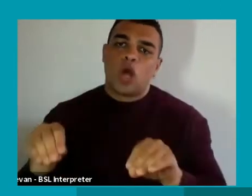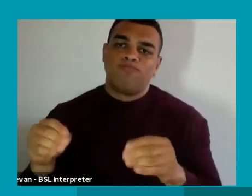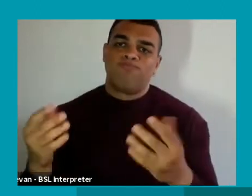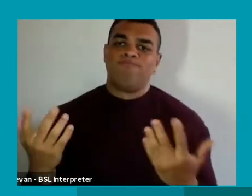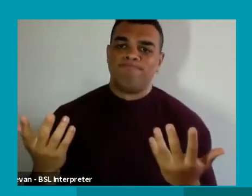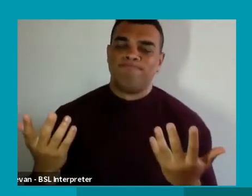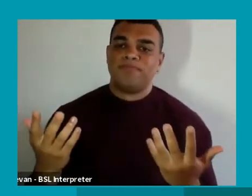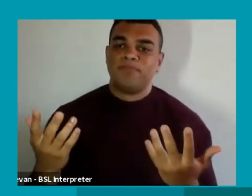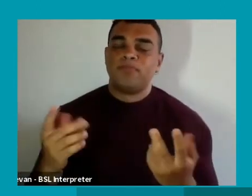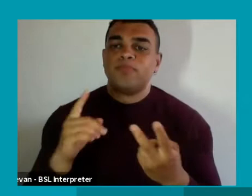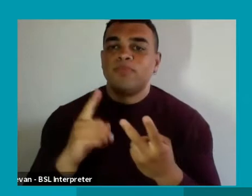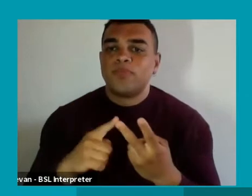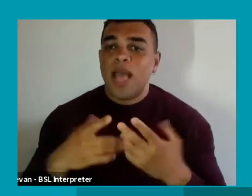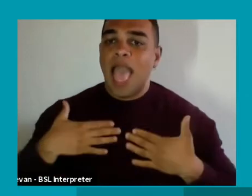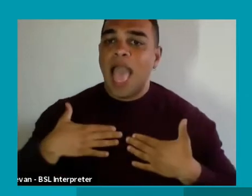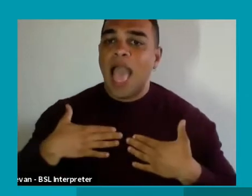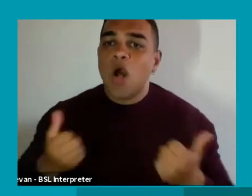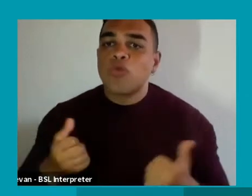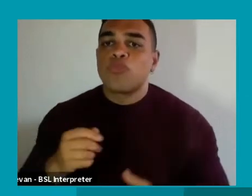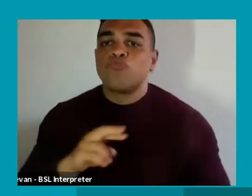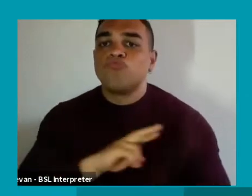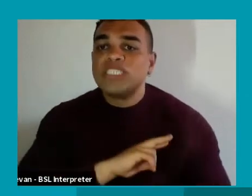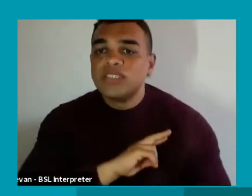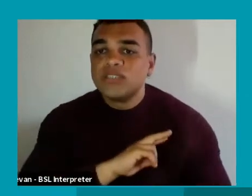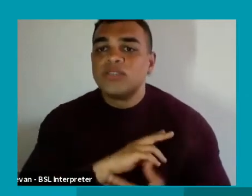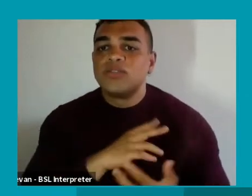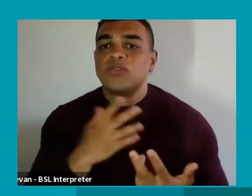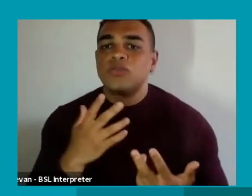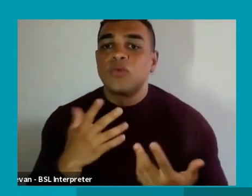Health reasons perhaps the job didn't fit.